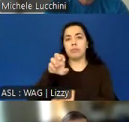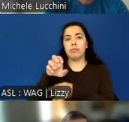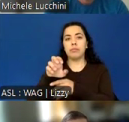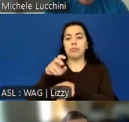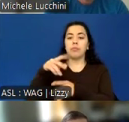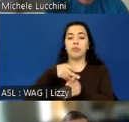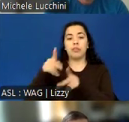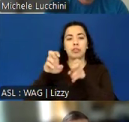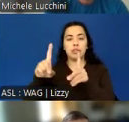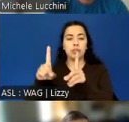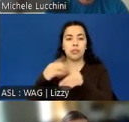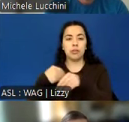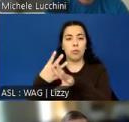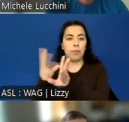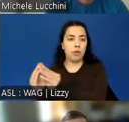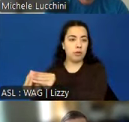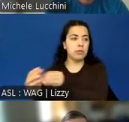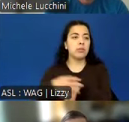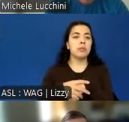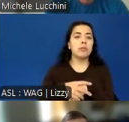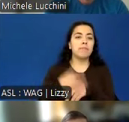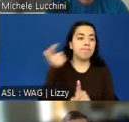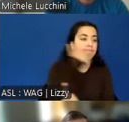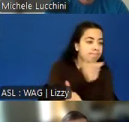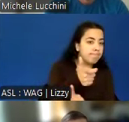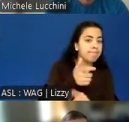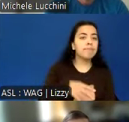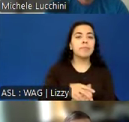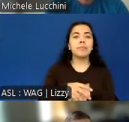access to our connections networking platform, free courses and more.